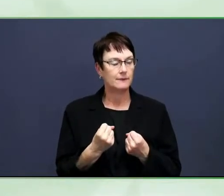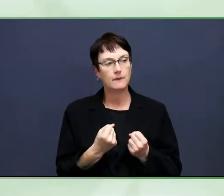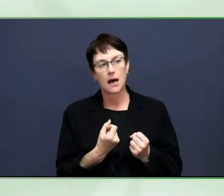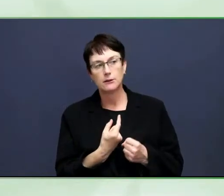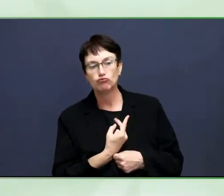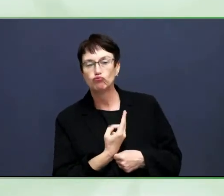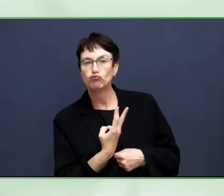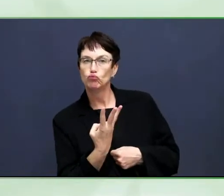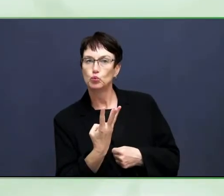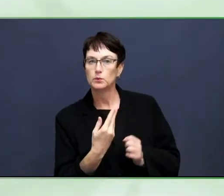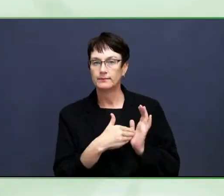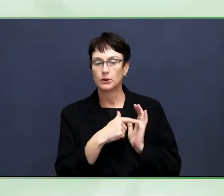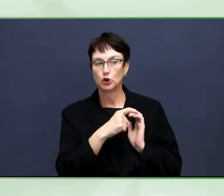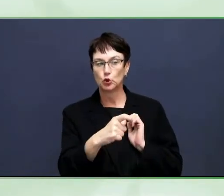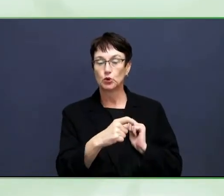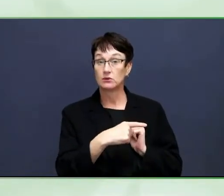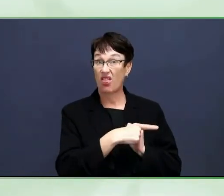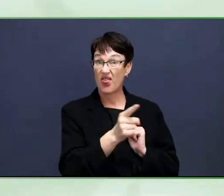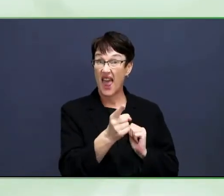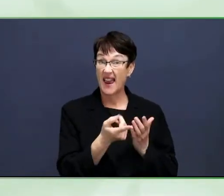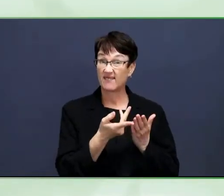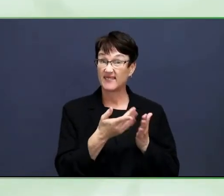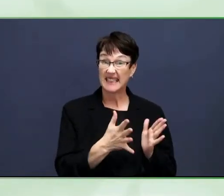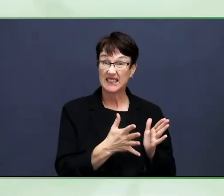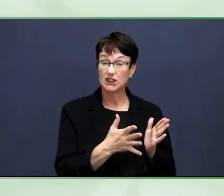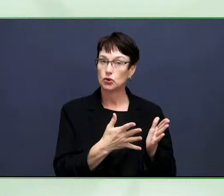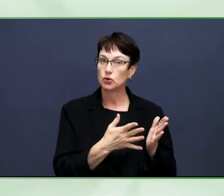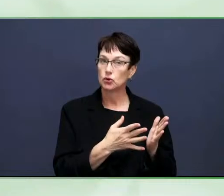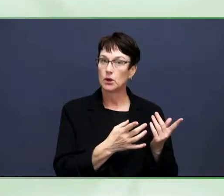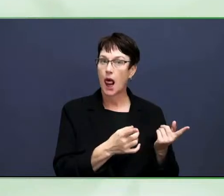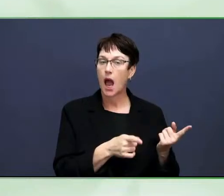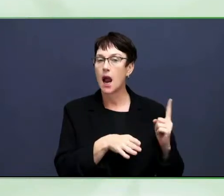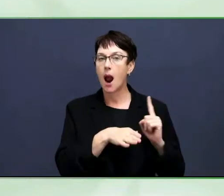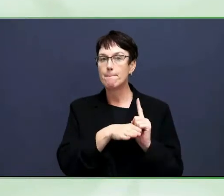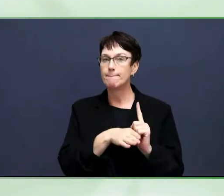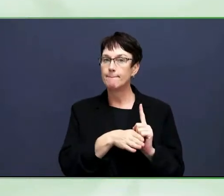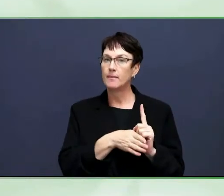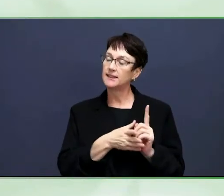their work. And it was from a living, a lived experience of disability.